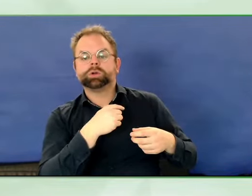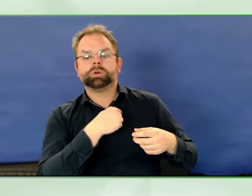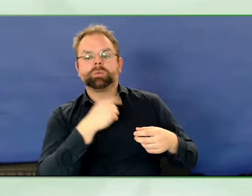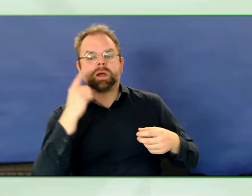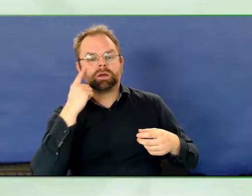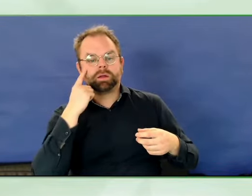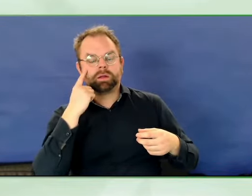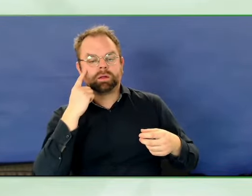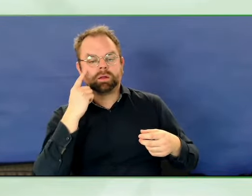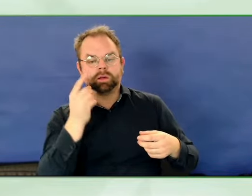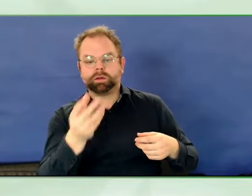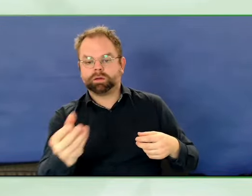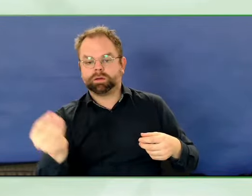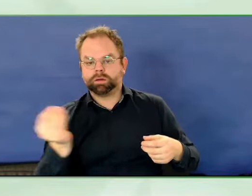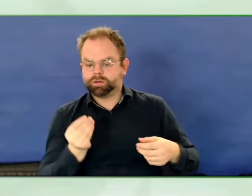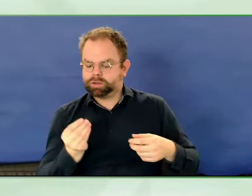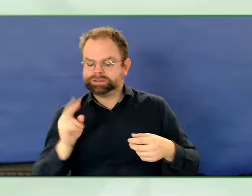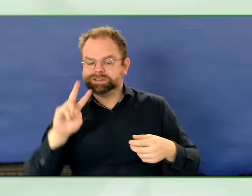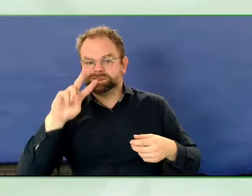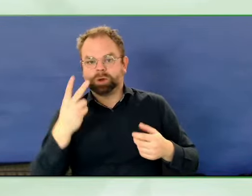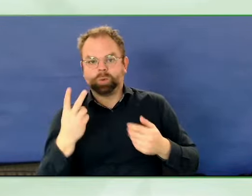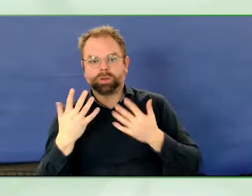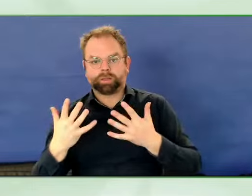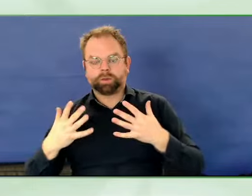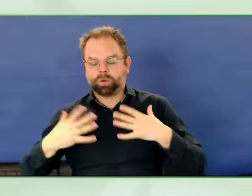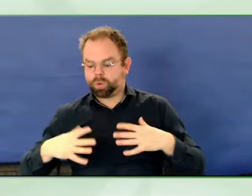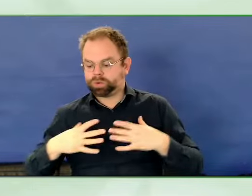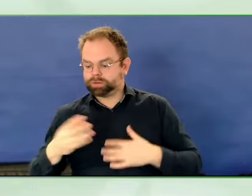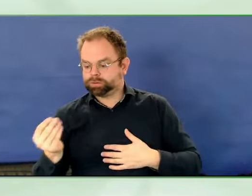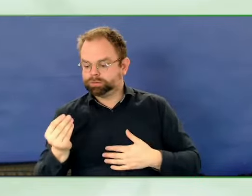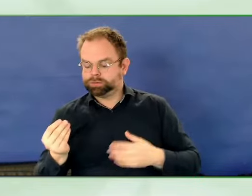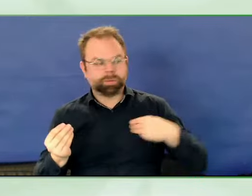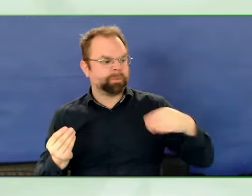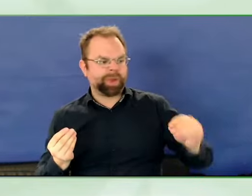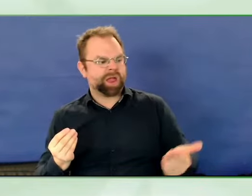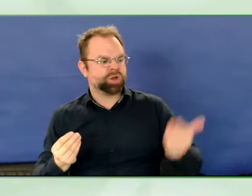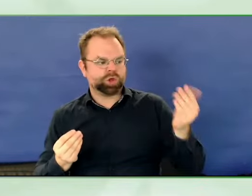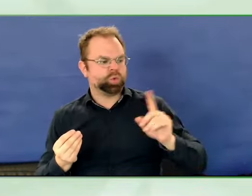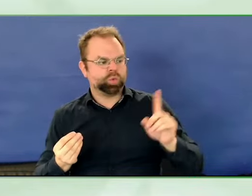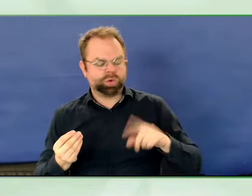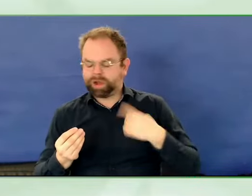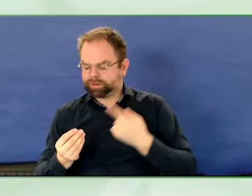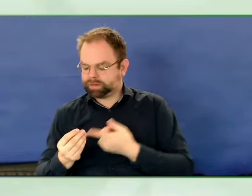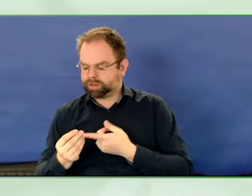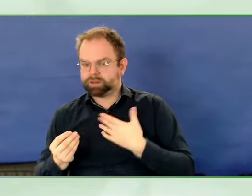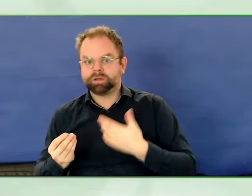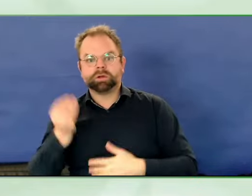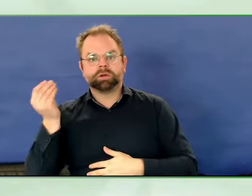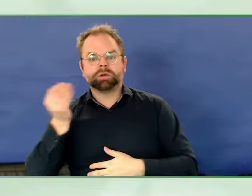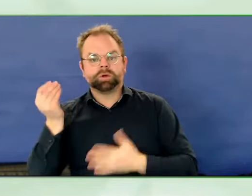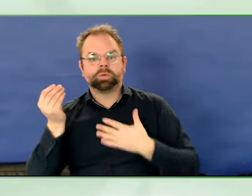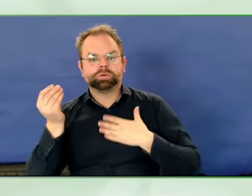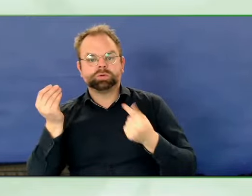in a positive way, which is, you built this yourself.